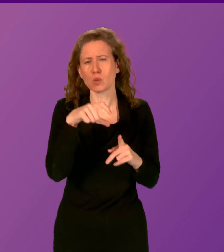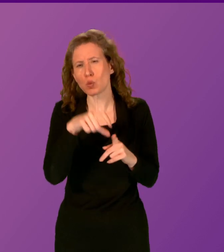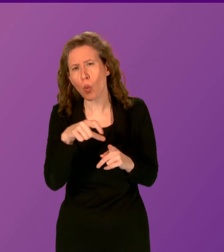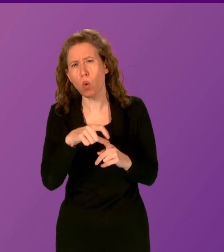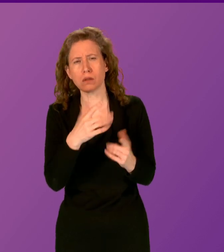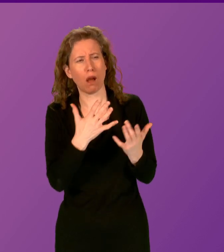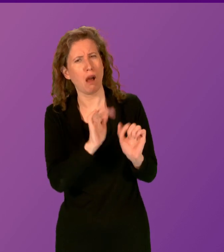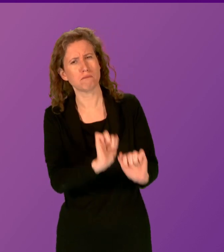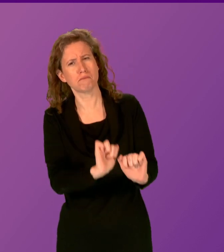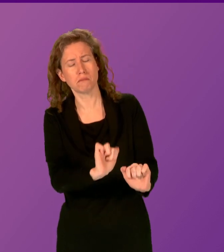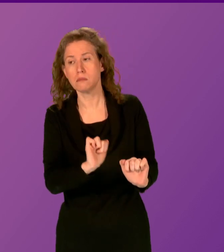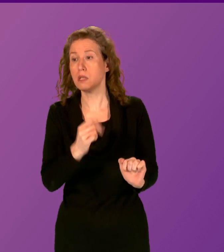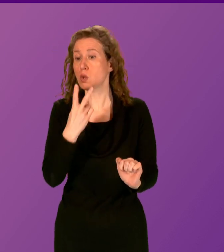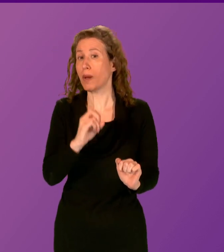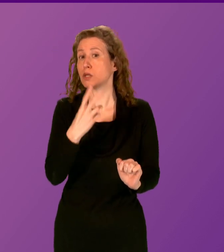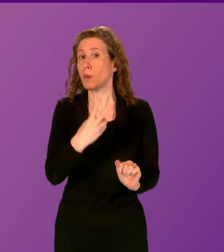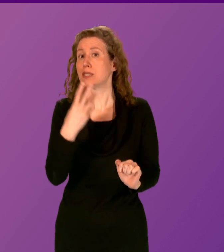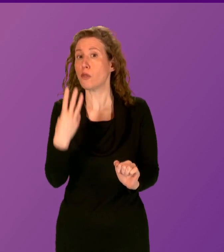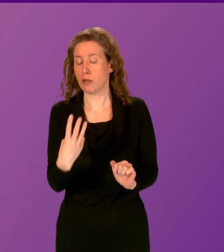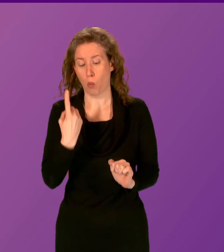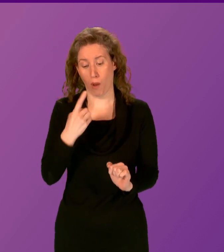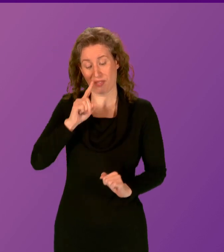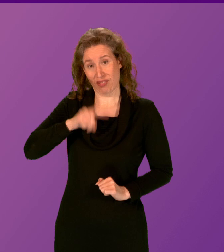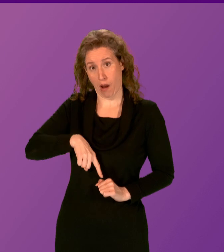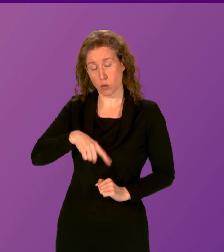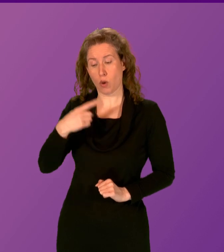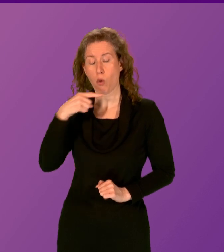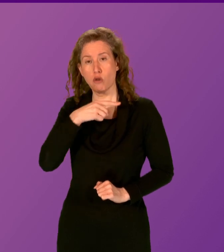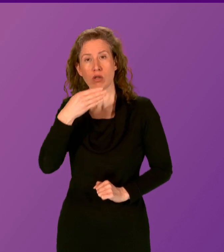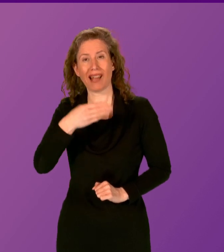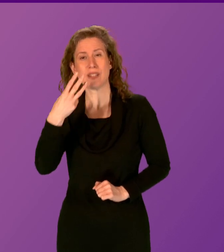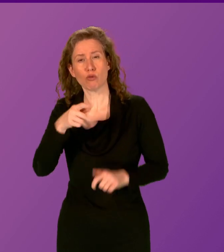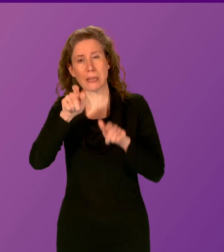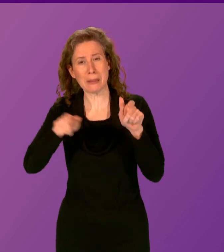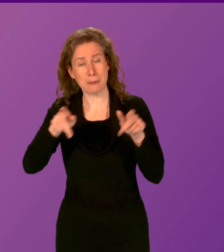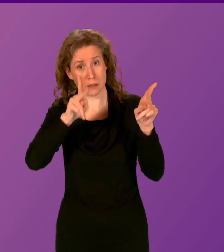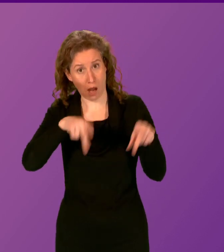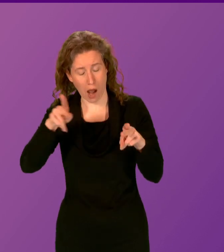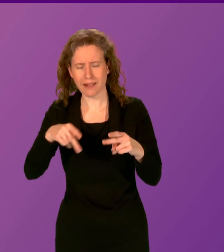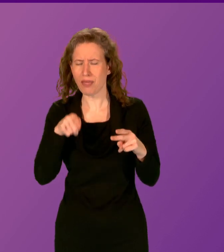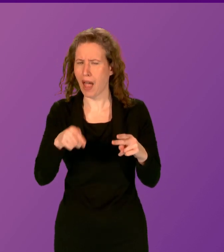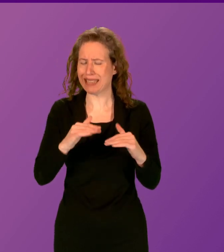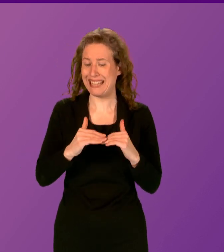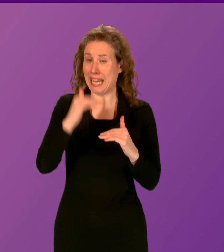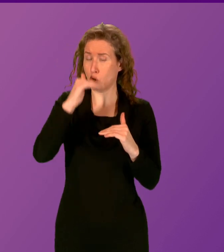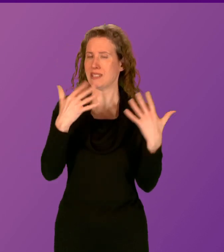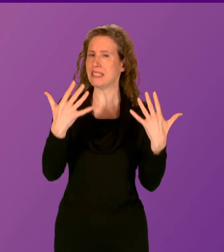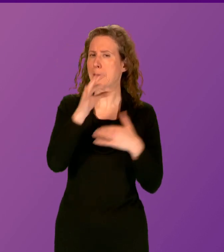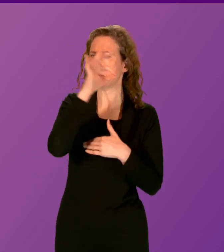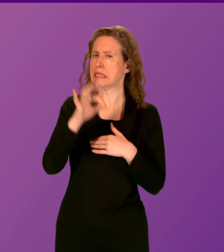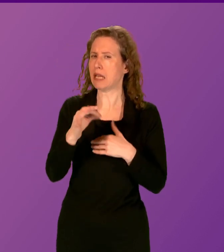In 2023 alone, 1,197 people died, which is a 10 per cent increase on the previous year.